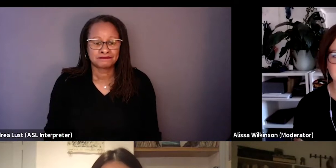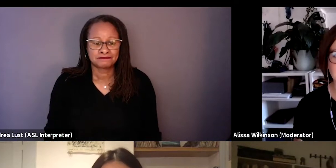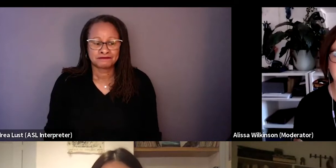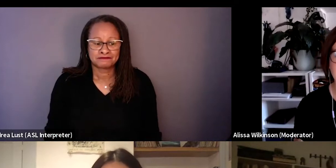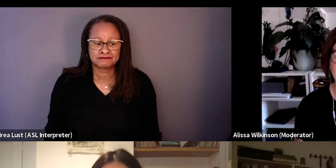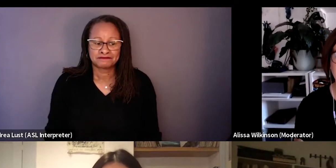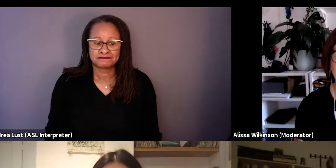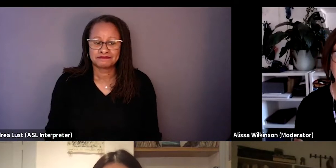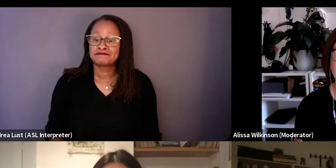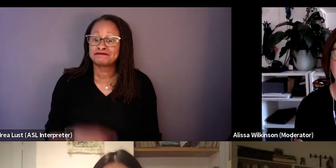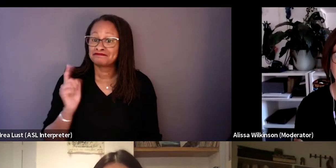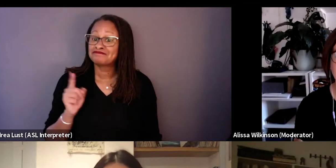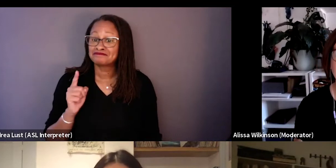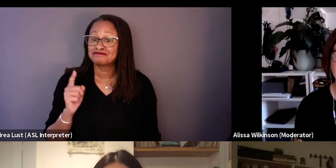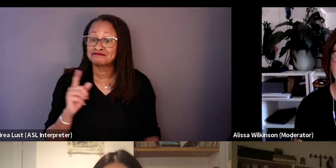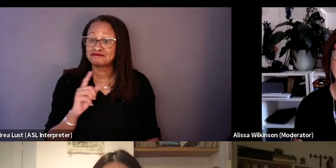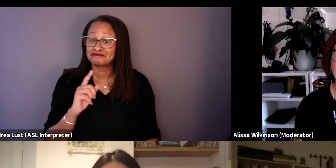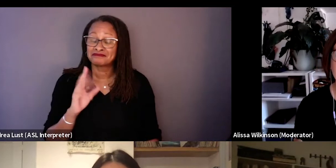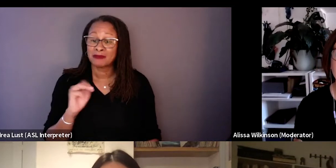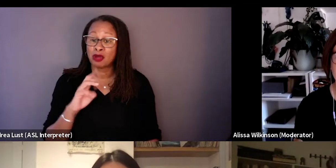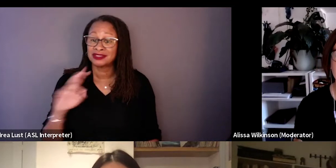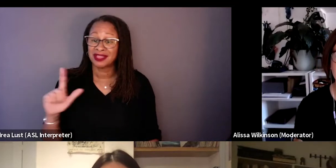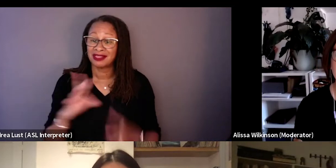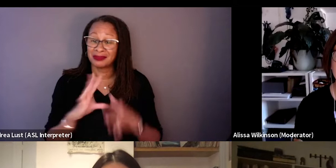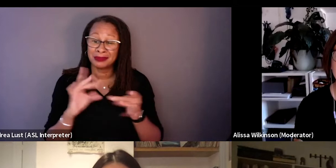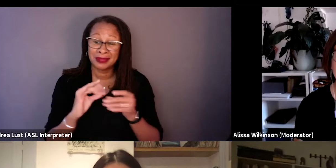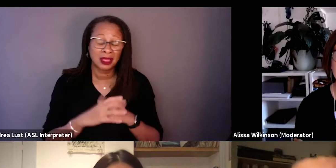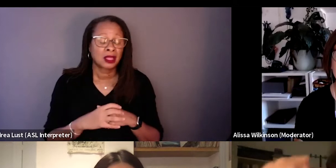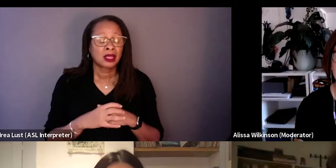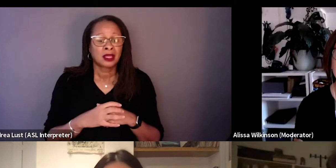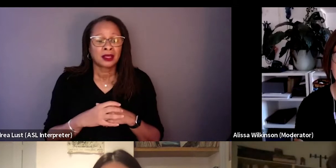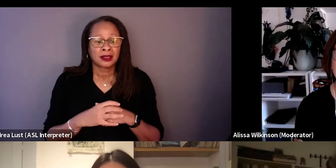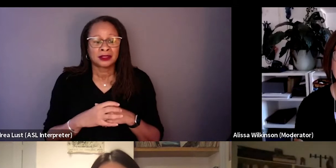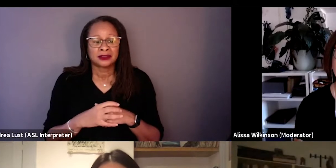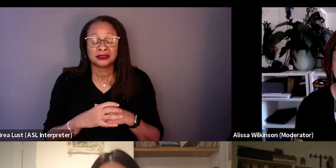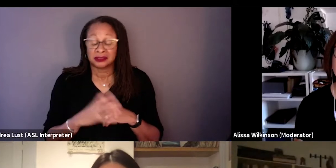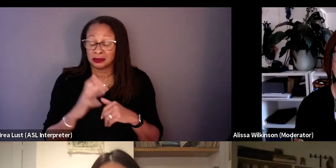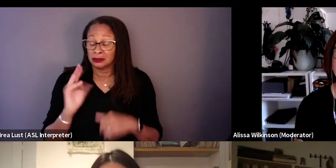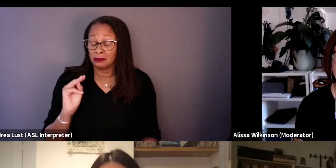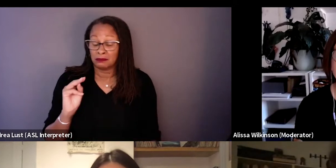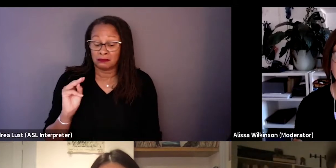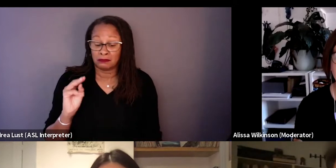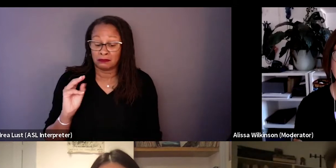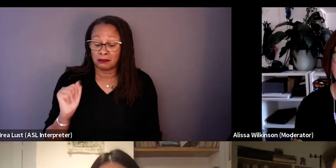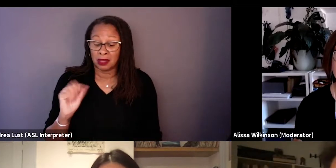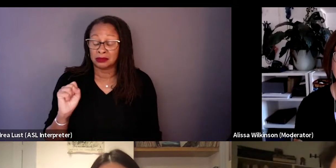Masun became then suddenly the, the story arc, which helped us to understand the people